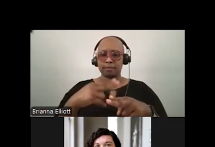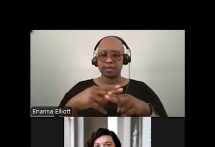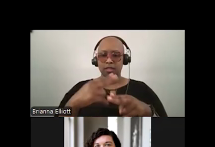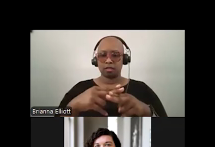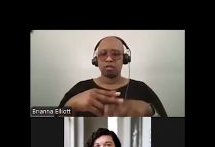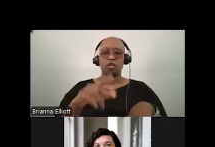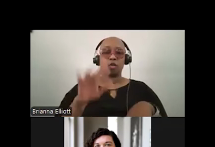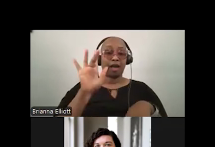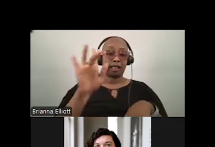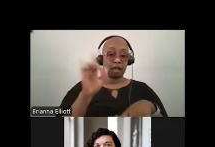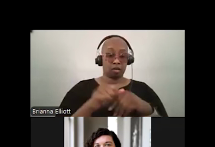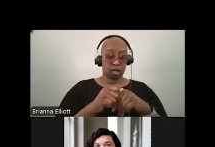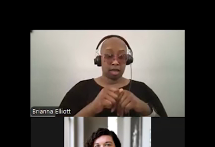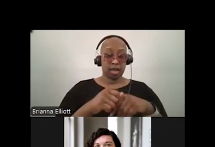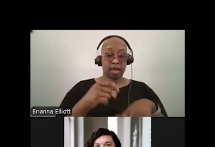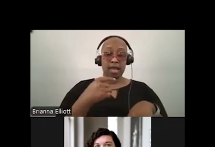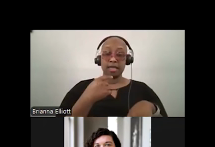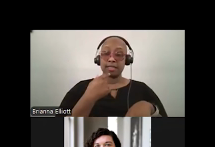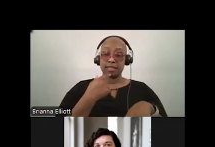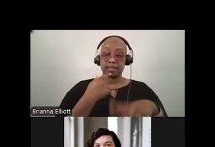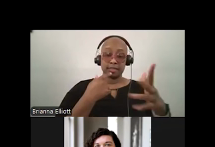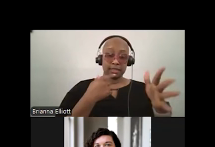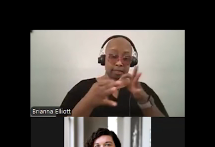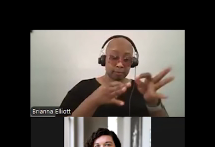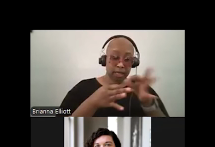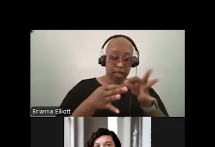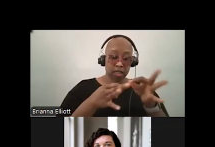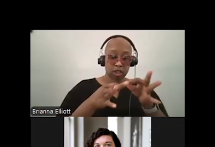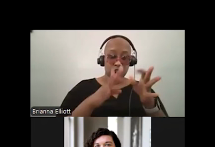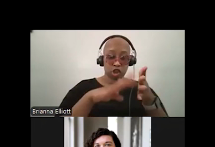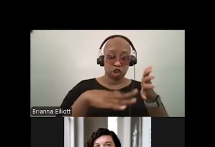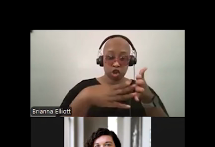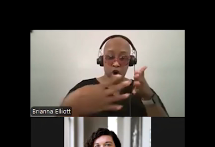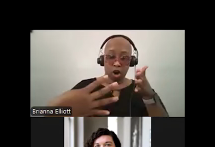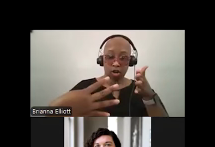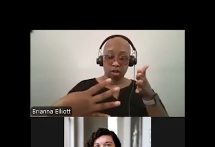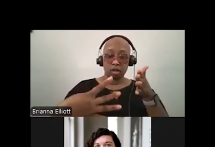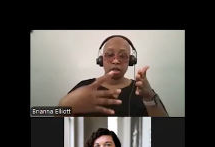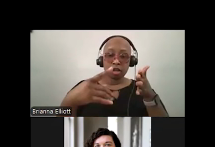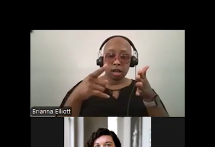So, I could either rightclick and edit all text or in this version I can add a description right